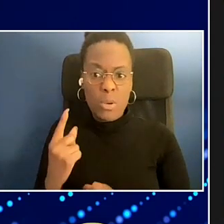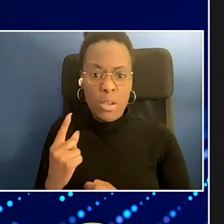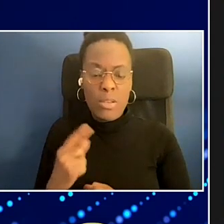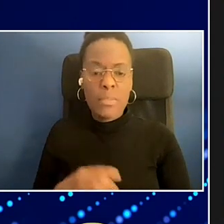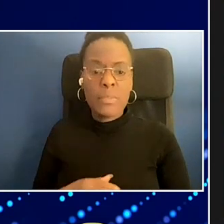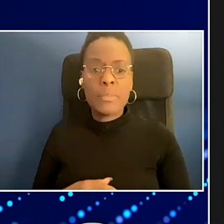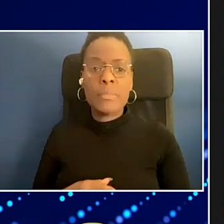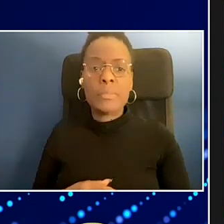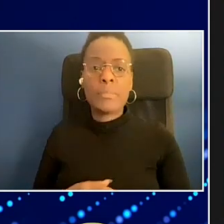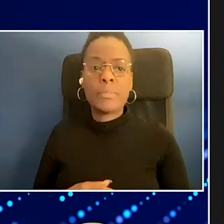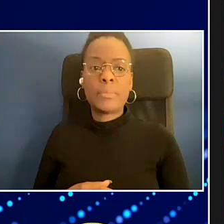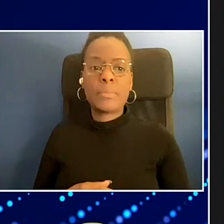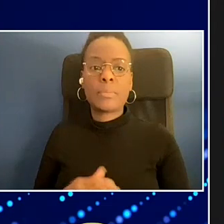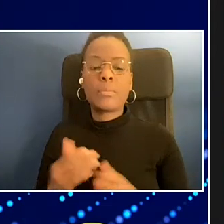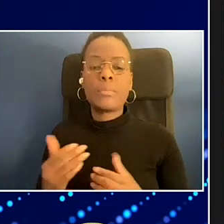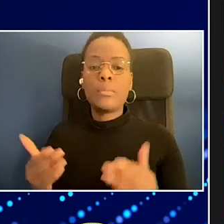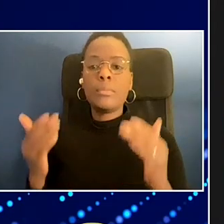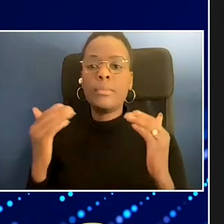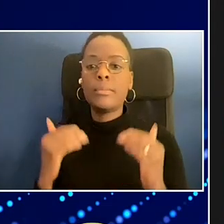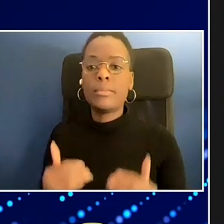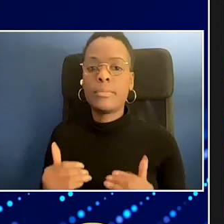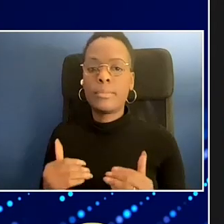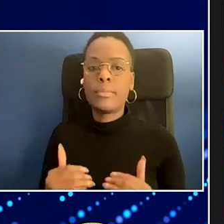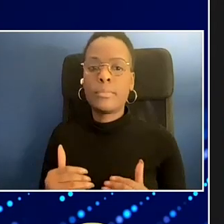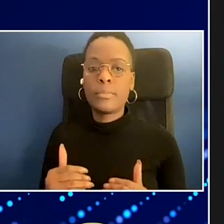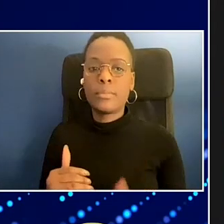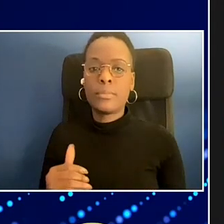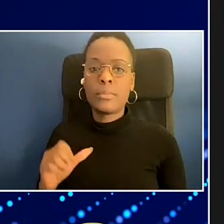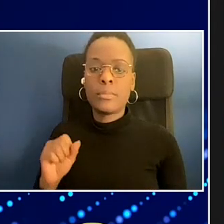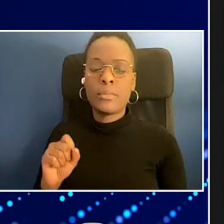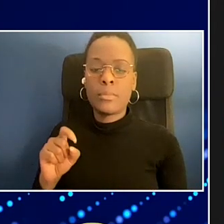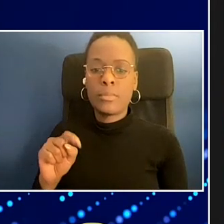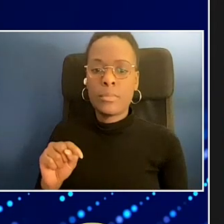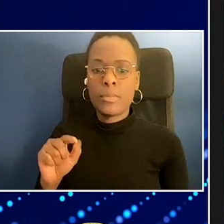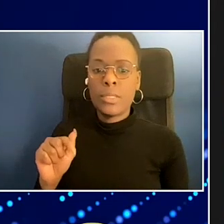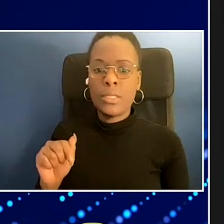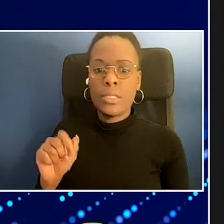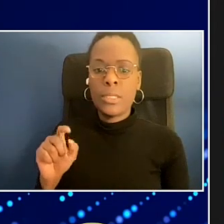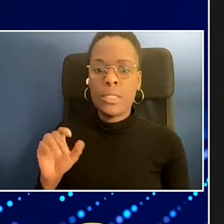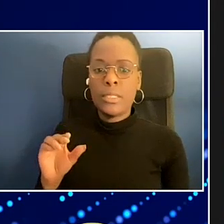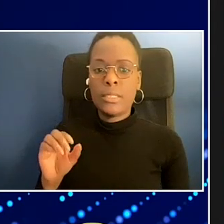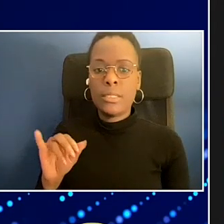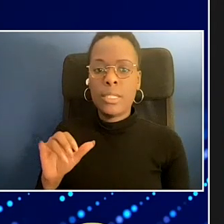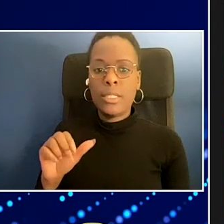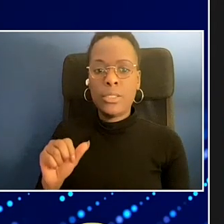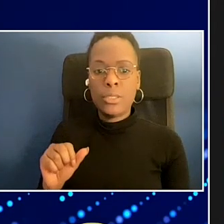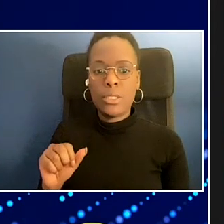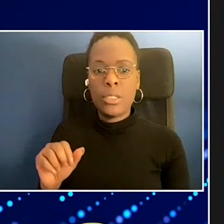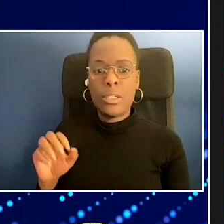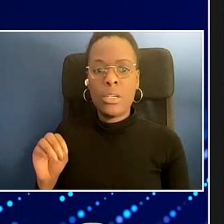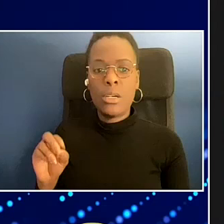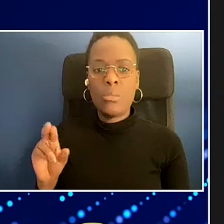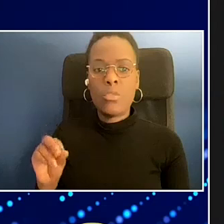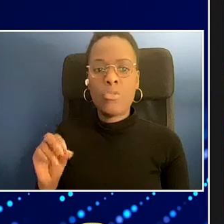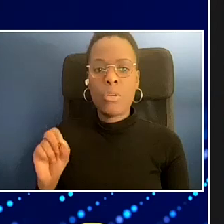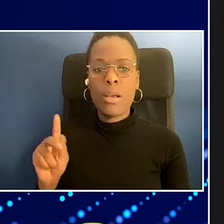Our next speaker is Stacia Moroski-Rigney from Michigan State University, and Stacia